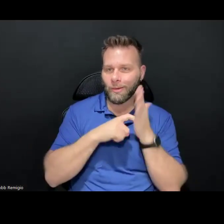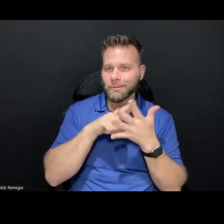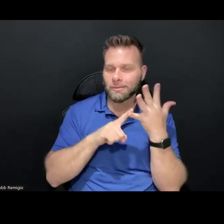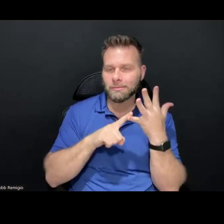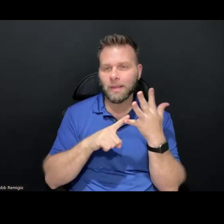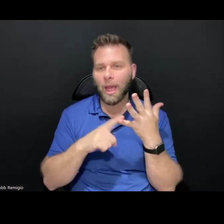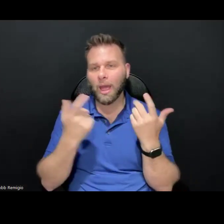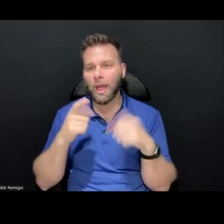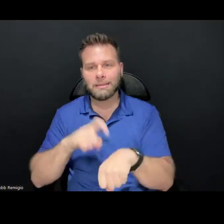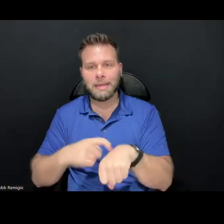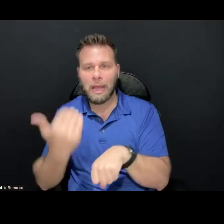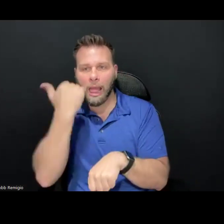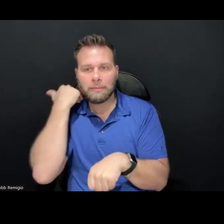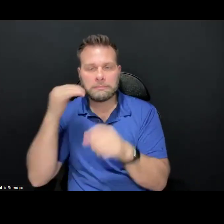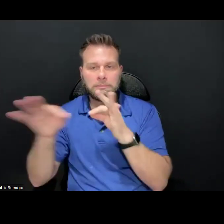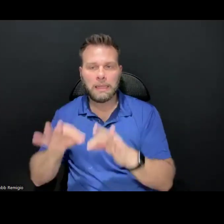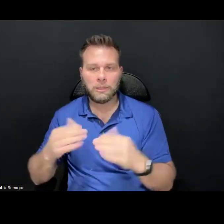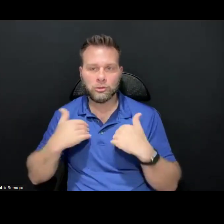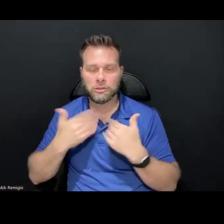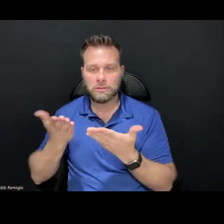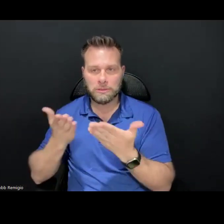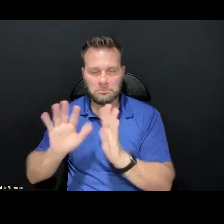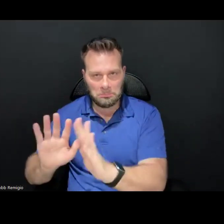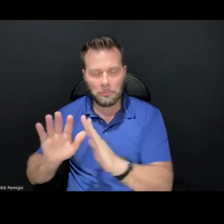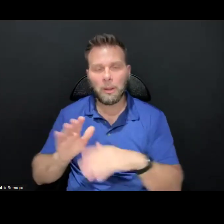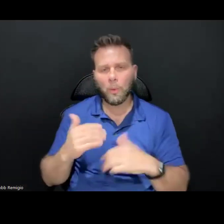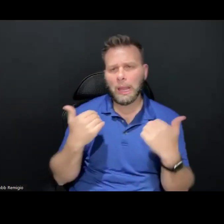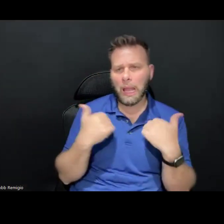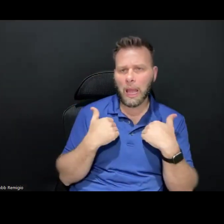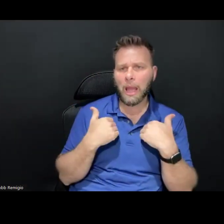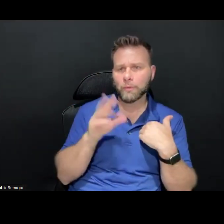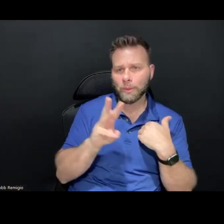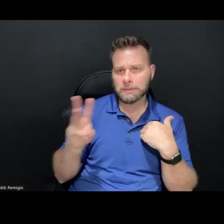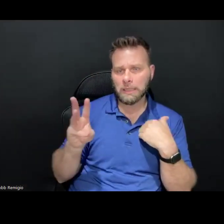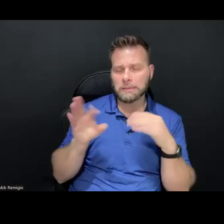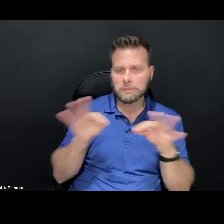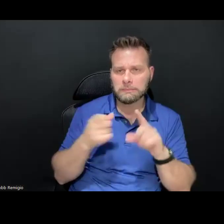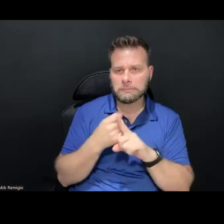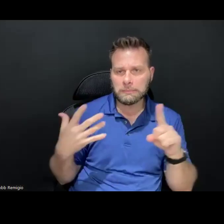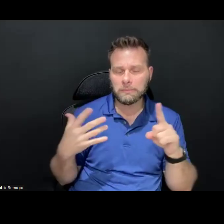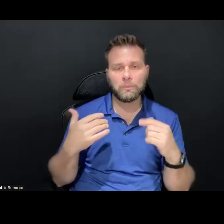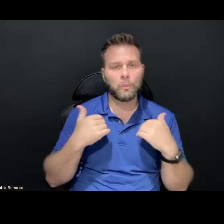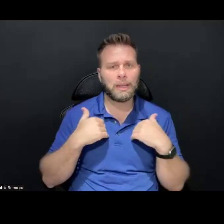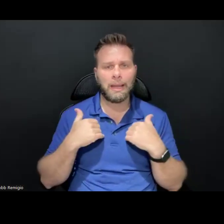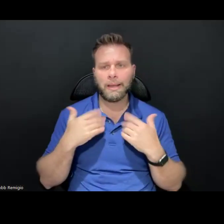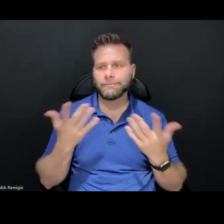I don't want to take up too much of the question time on Service Animals but we do have a lot of -- we have a web page.